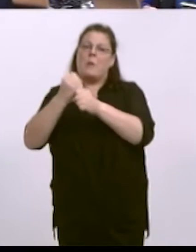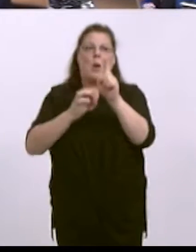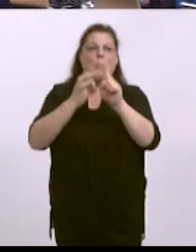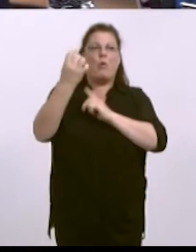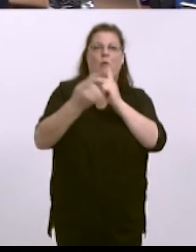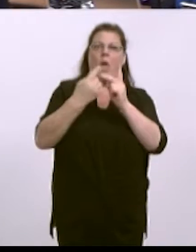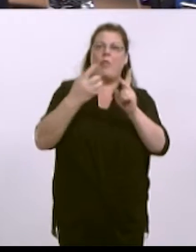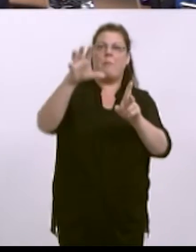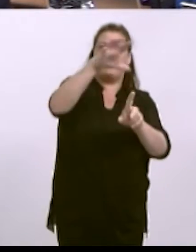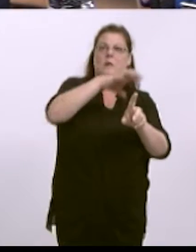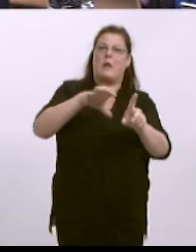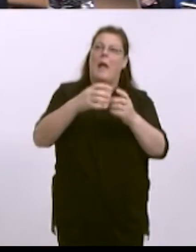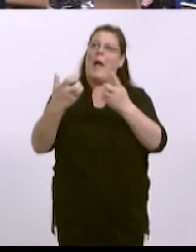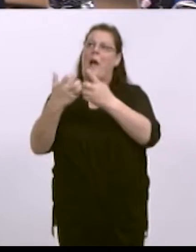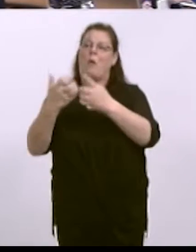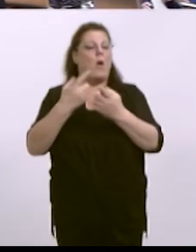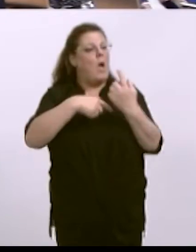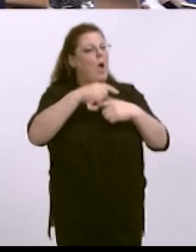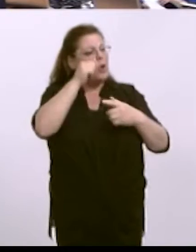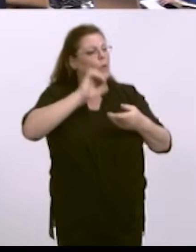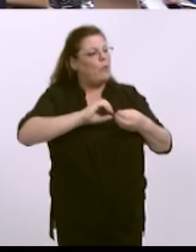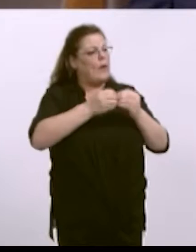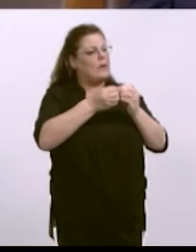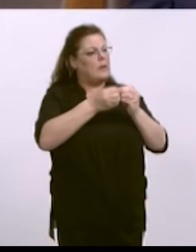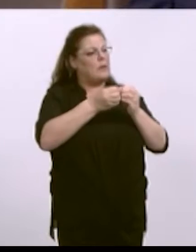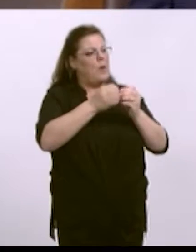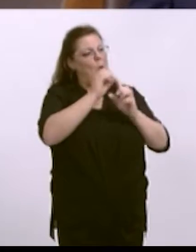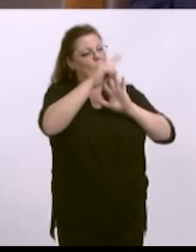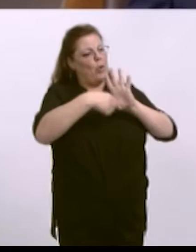established a project board to develop a proposal for the new primary care facility in Mountain